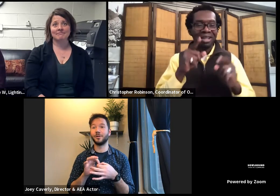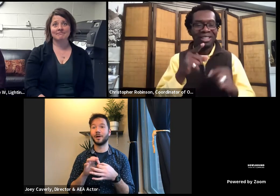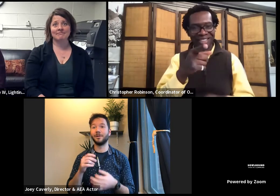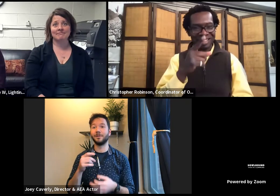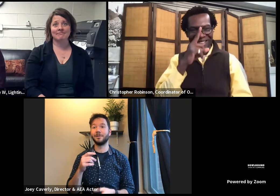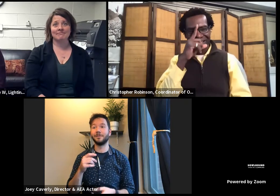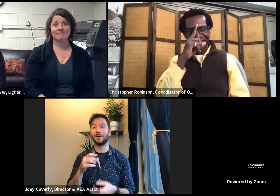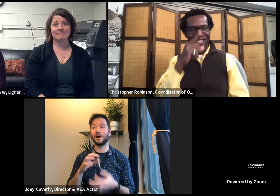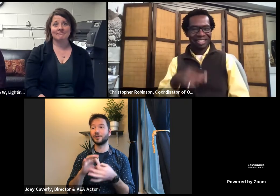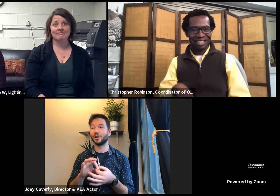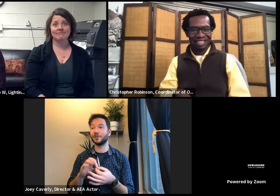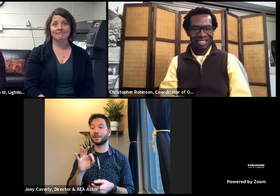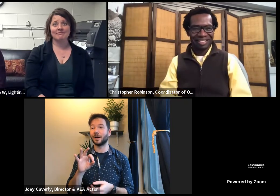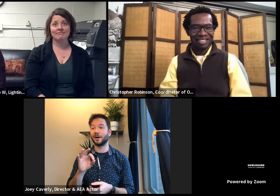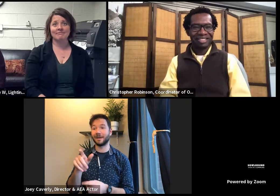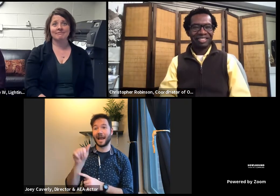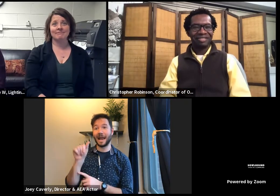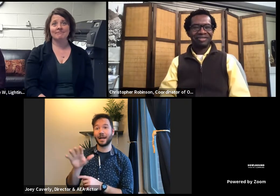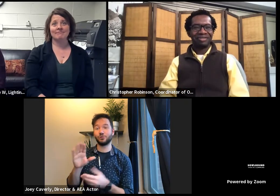Your face, I thought you had something to say, I'm sorry.